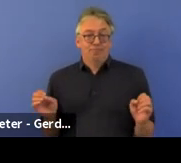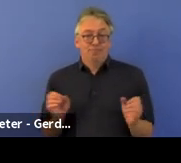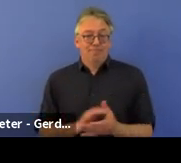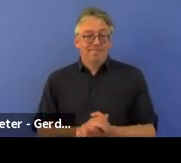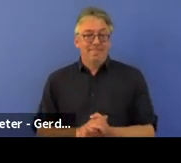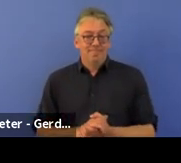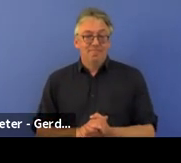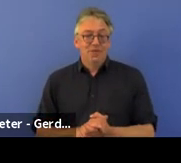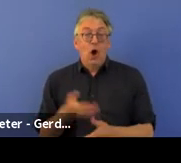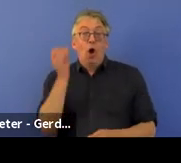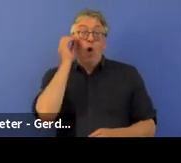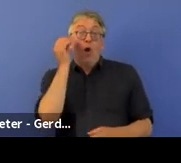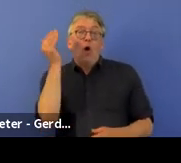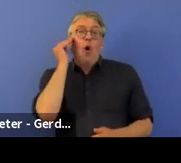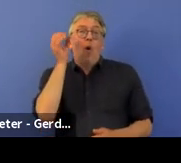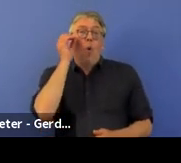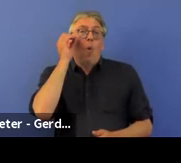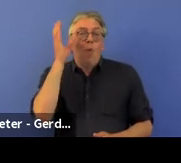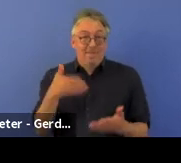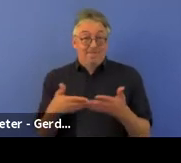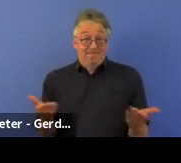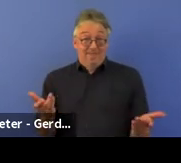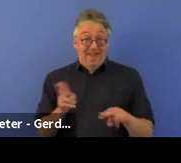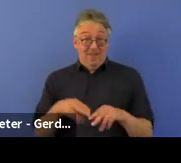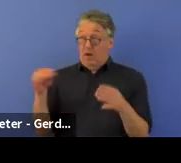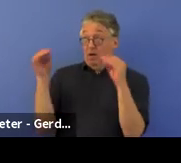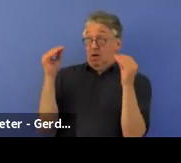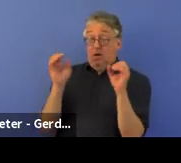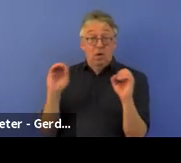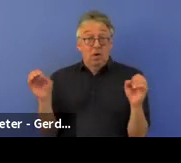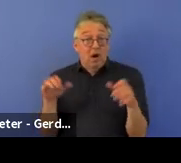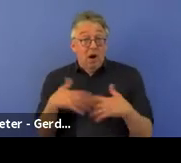rights rights and needs which makes them vulnerability and derived